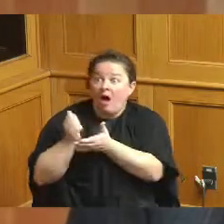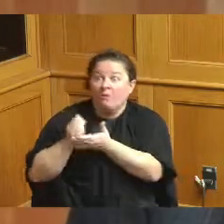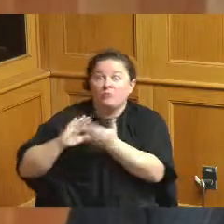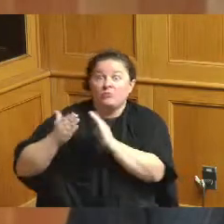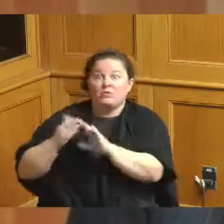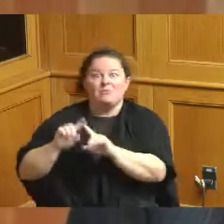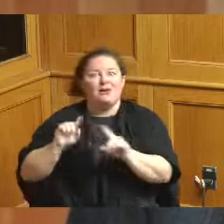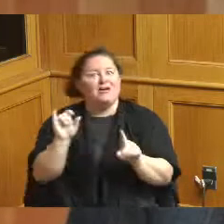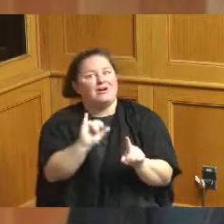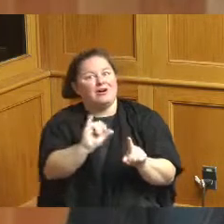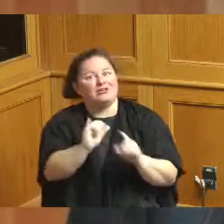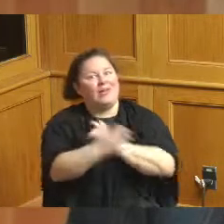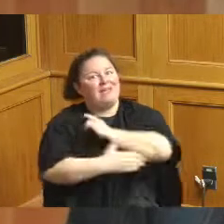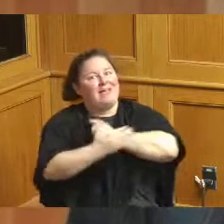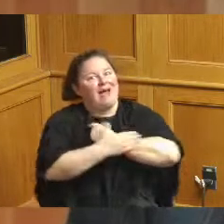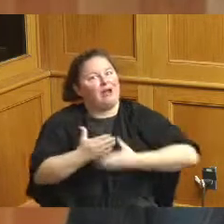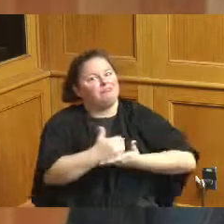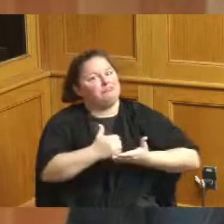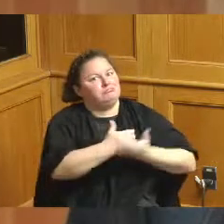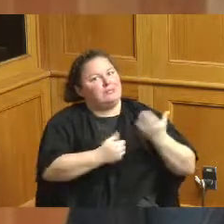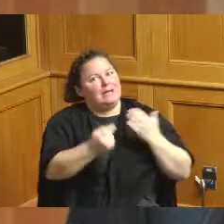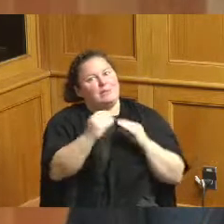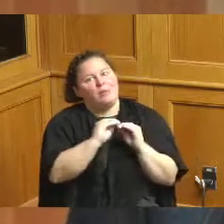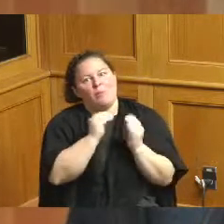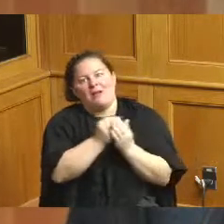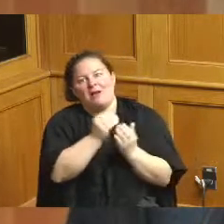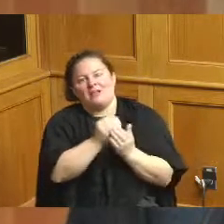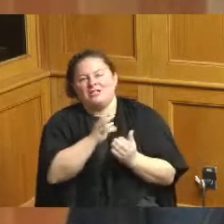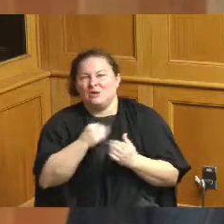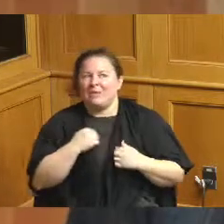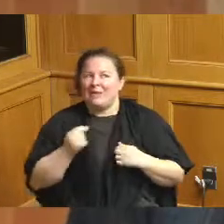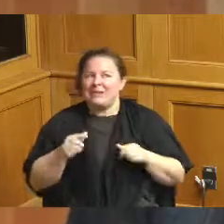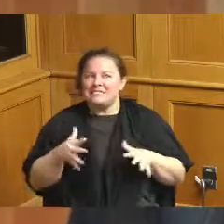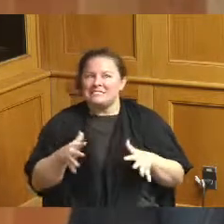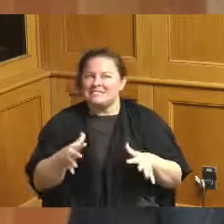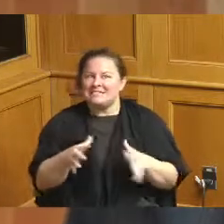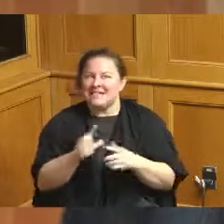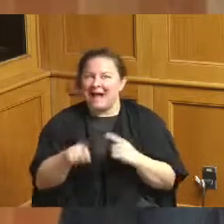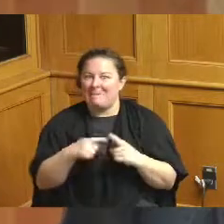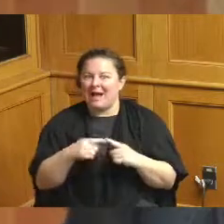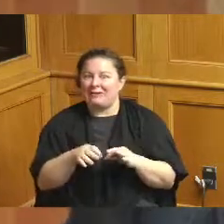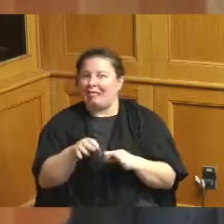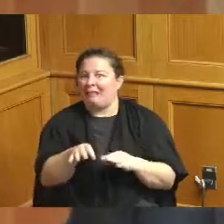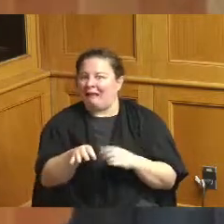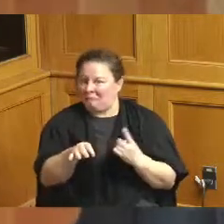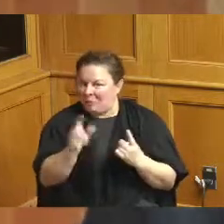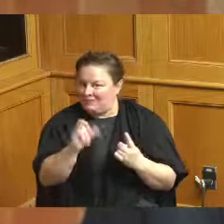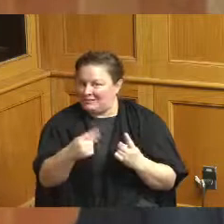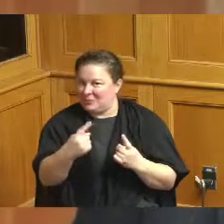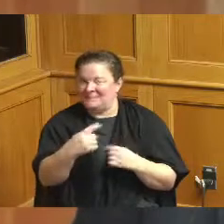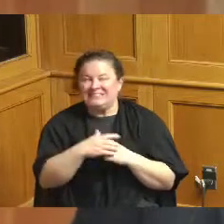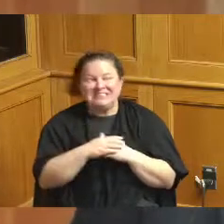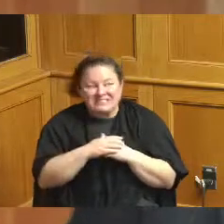for the county so yeah I've got some anxiety about the the delay on this one but so did I hear you